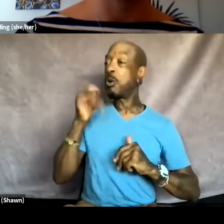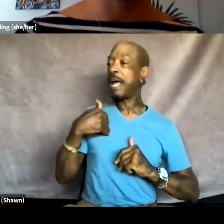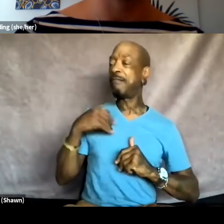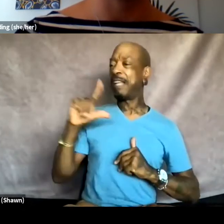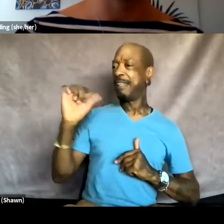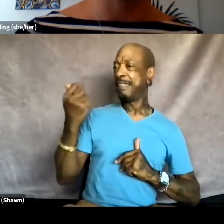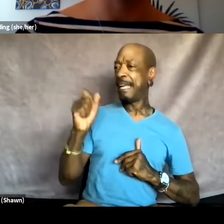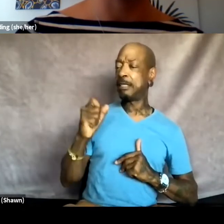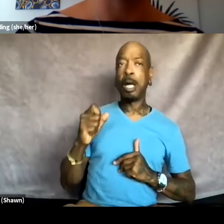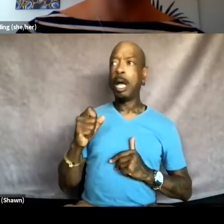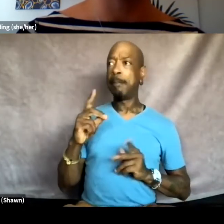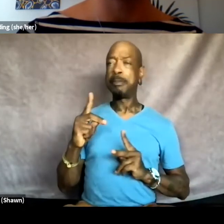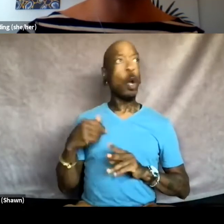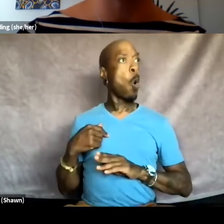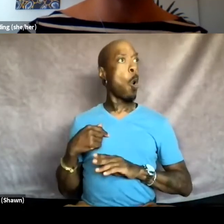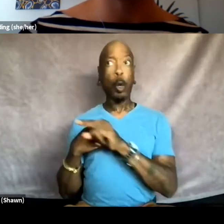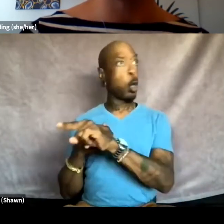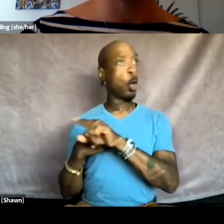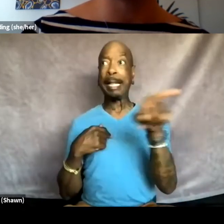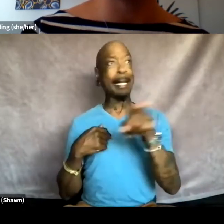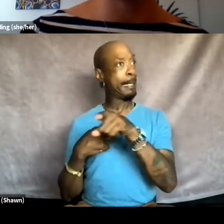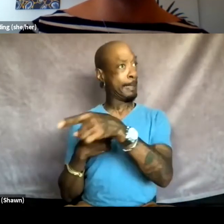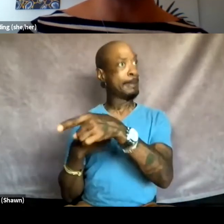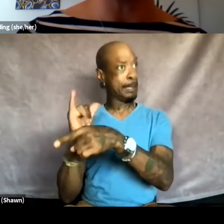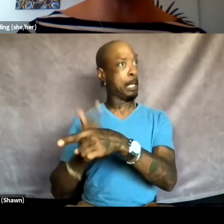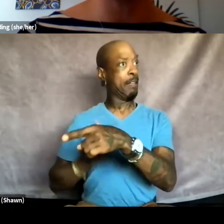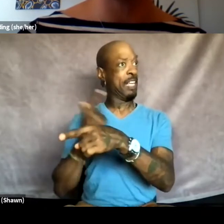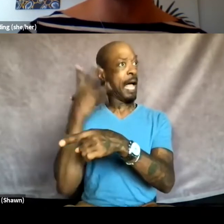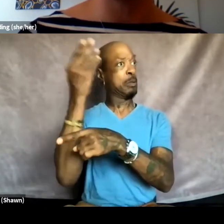out there living So what do you have to say for yourself or they're still pushing themselves